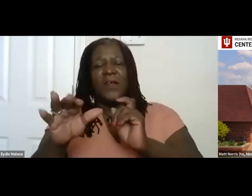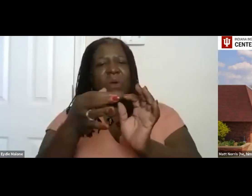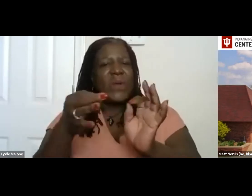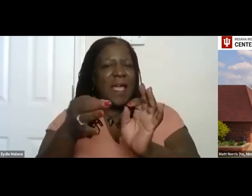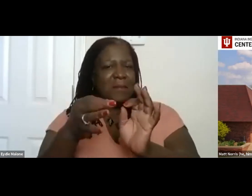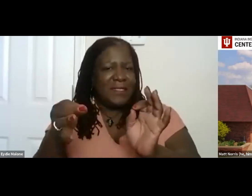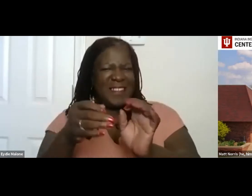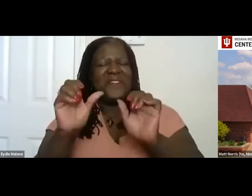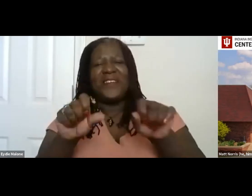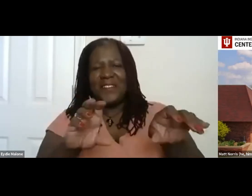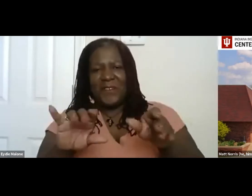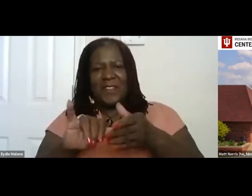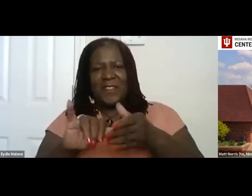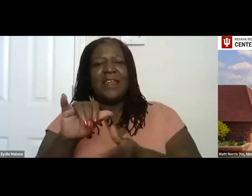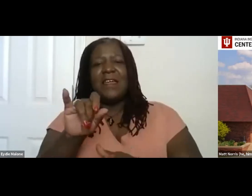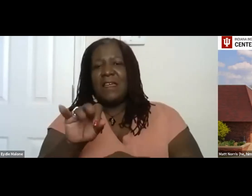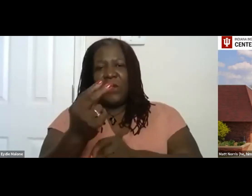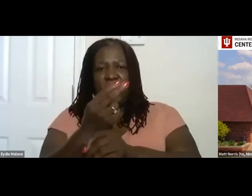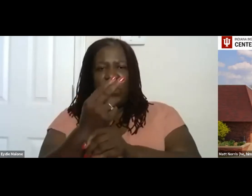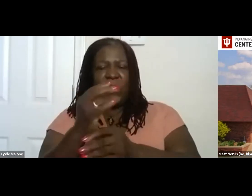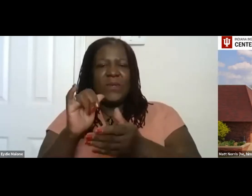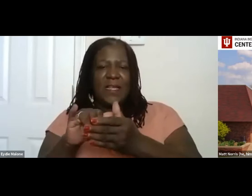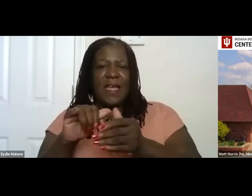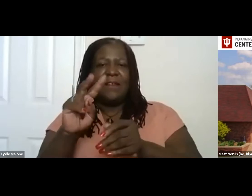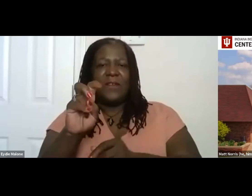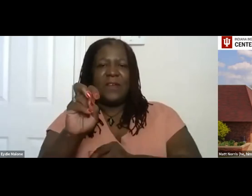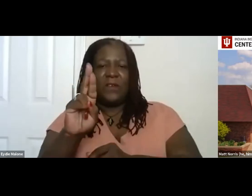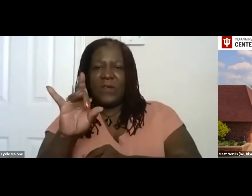by using the Streamtext version, or Streamtext link.